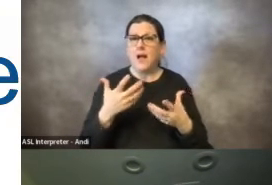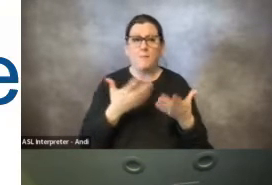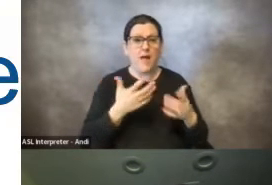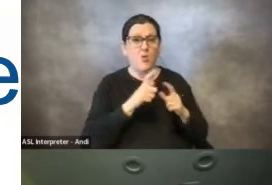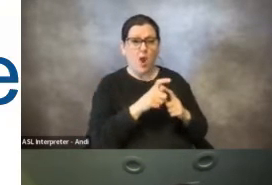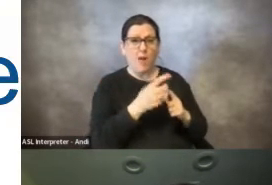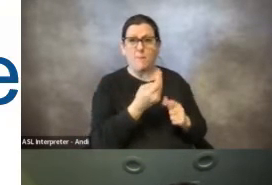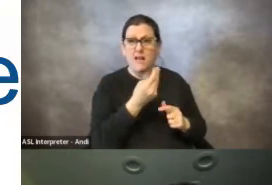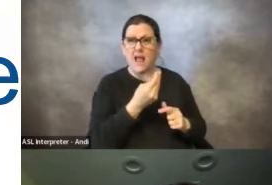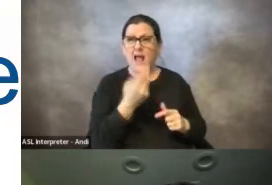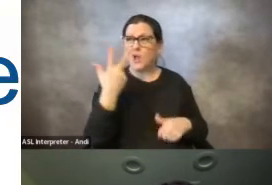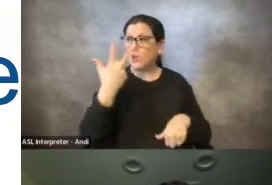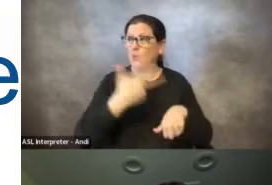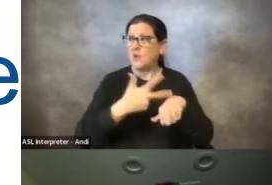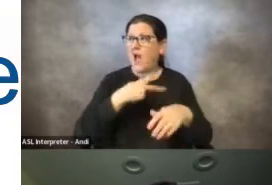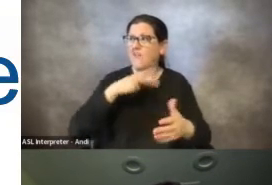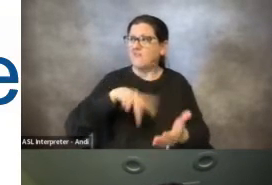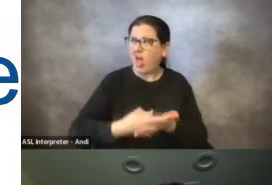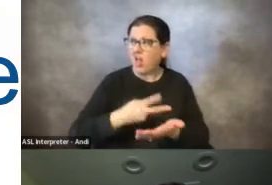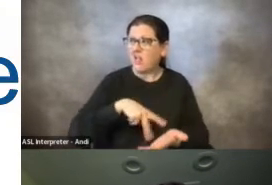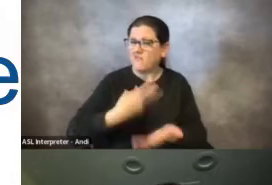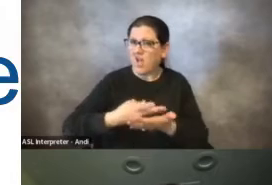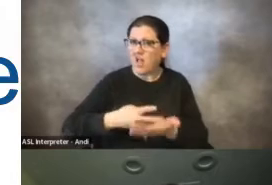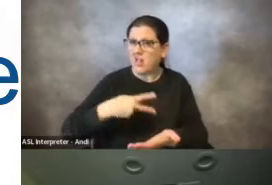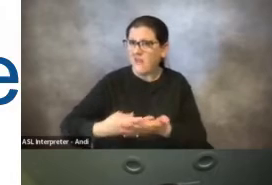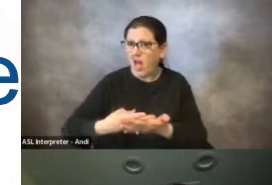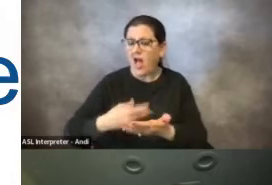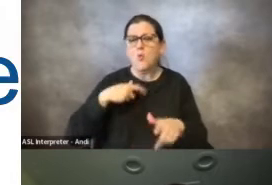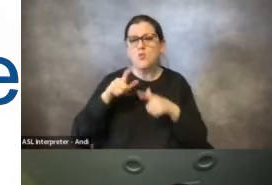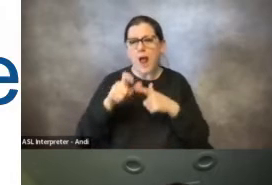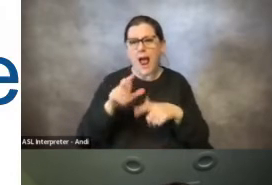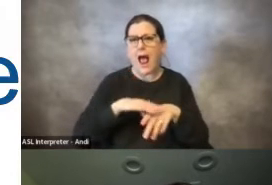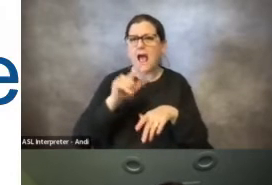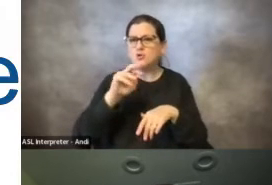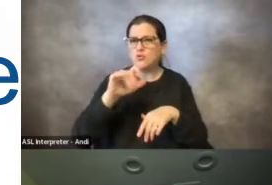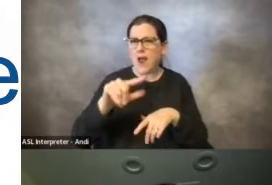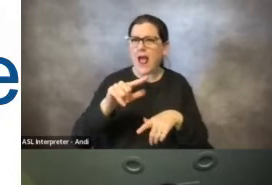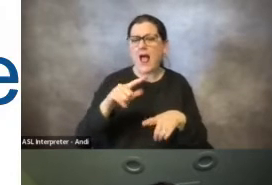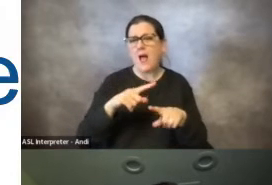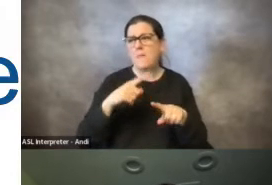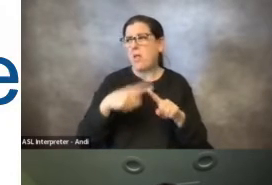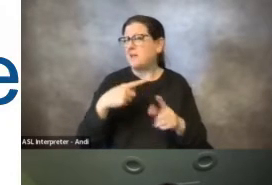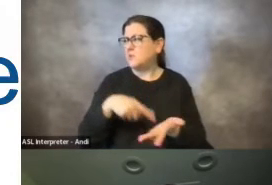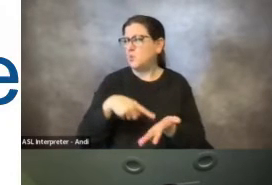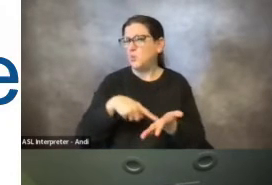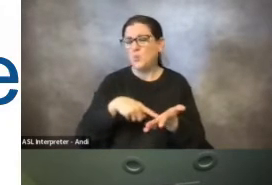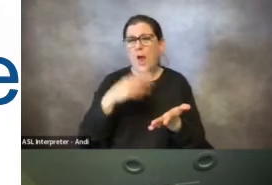my run on Monday, I fell three times, right, like, now, I was running on trails, I was tired. And I was due for one because I